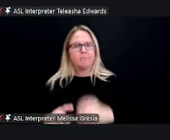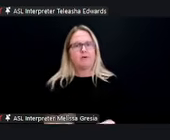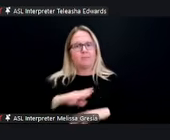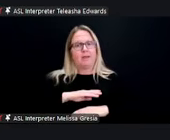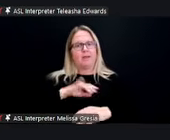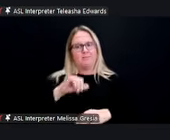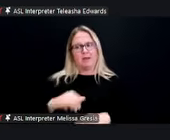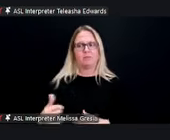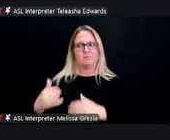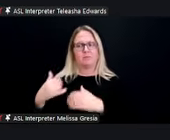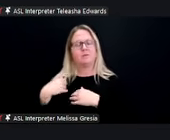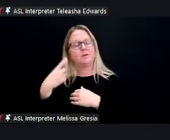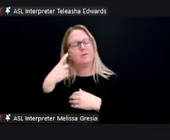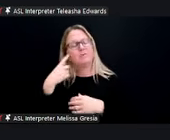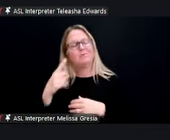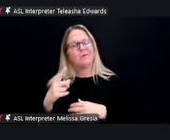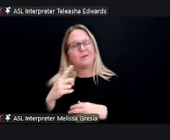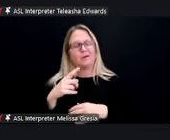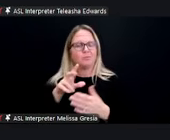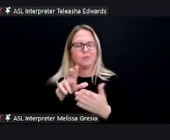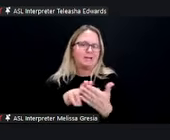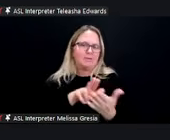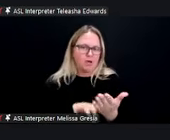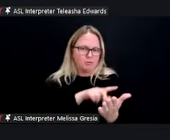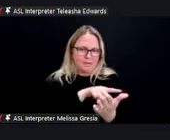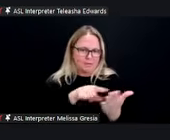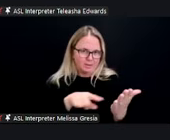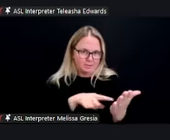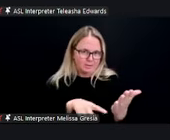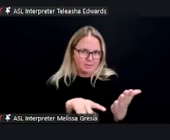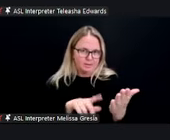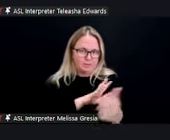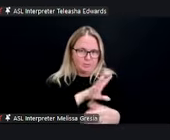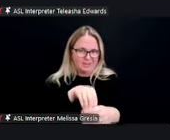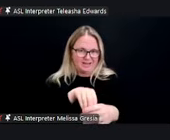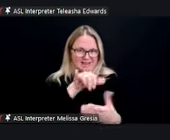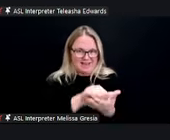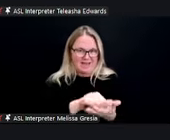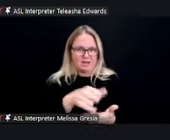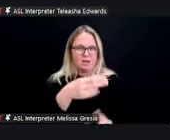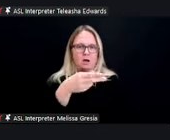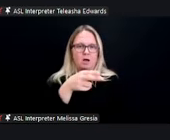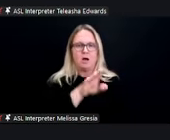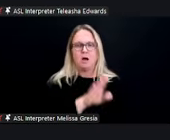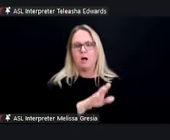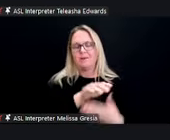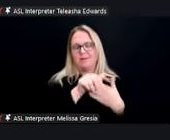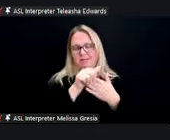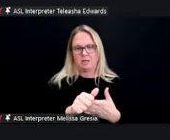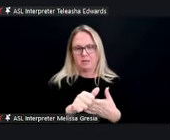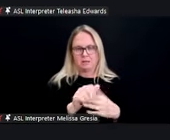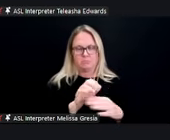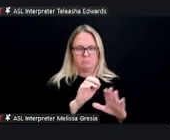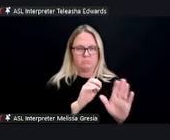of sort of what is in the contract lies with that hub lead. Um, and I think, you know,